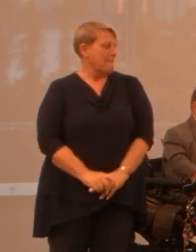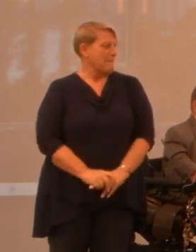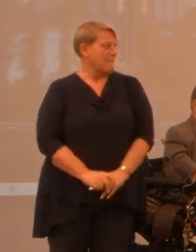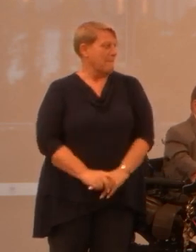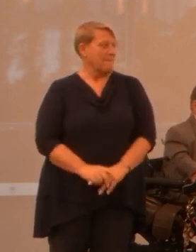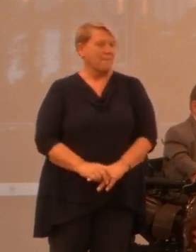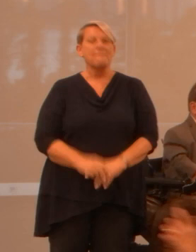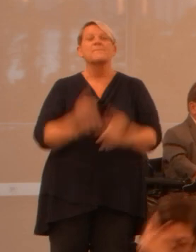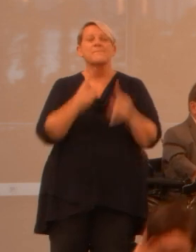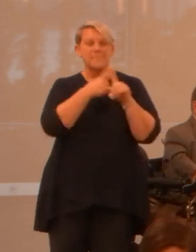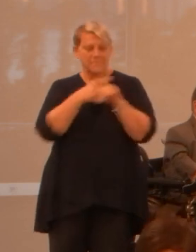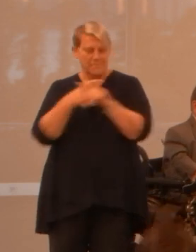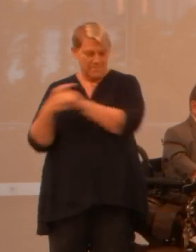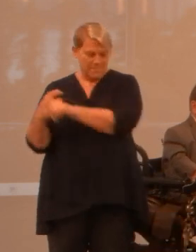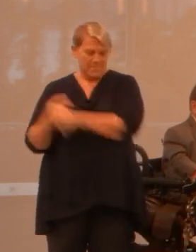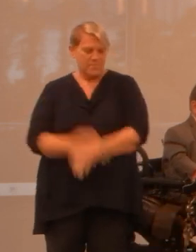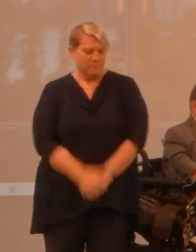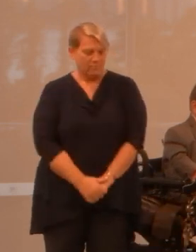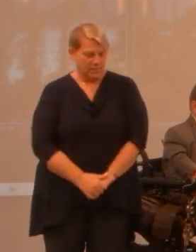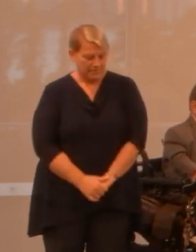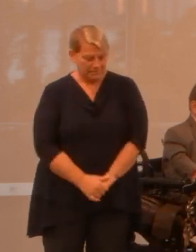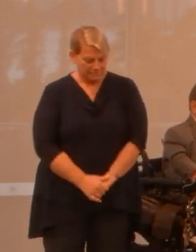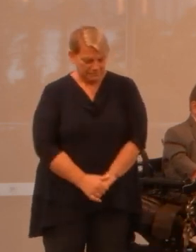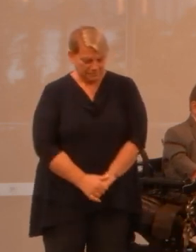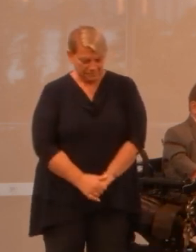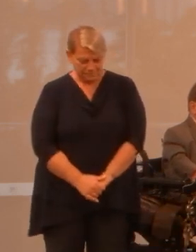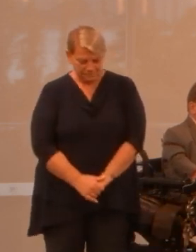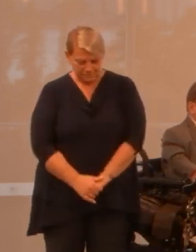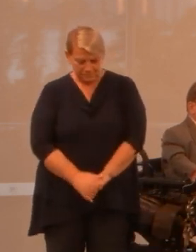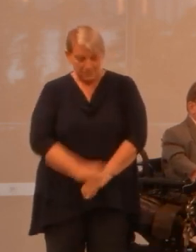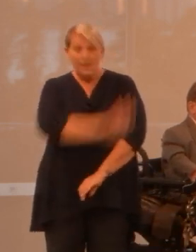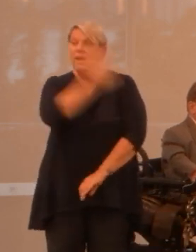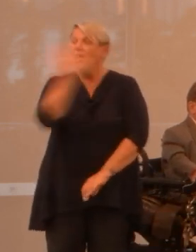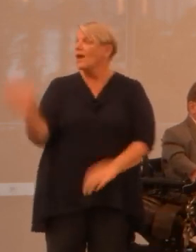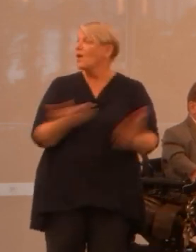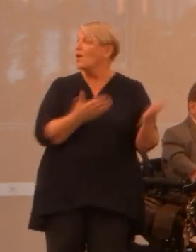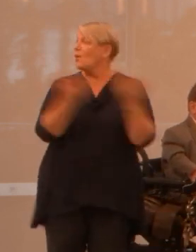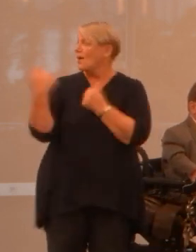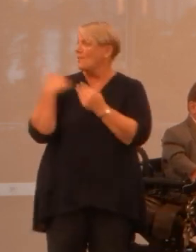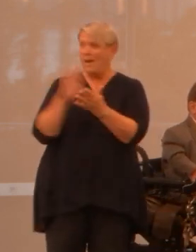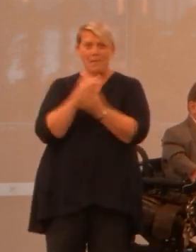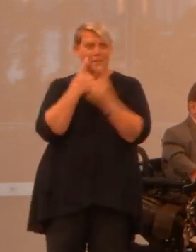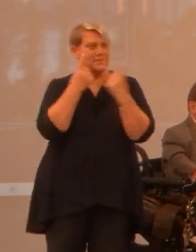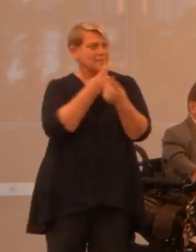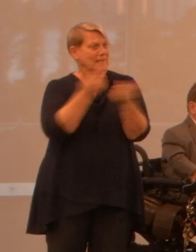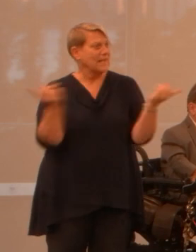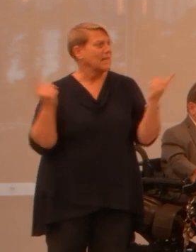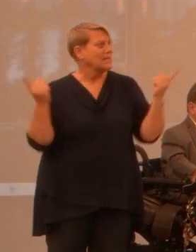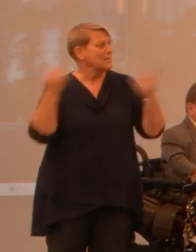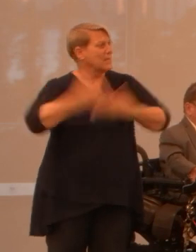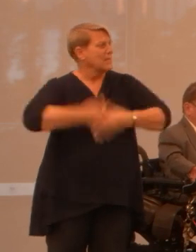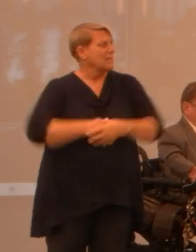[Speaking in Noongar] Hello and welcome, I'm happy to see you all here this evening. Also happy to be